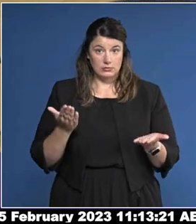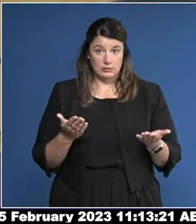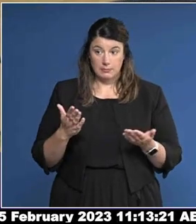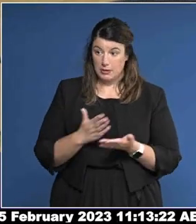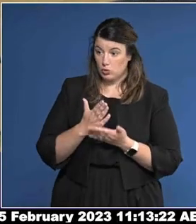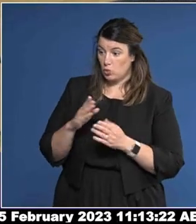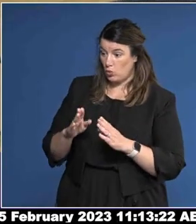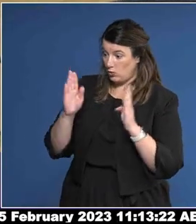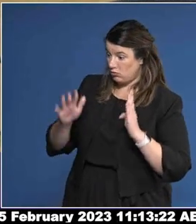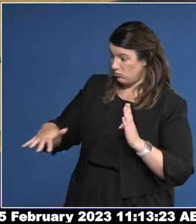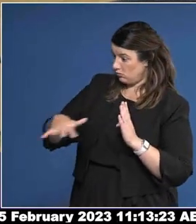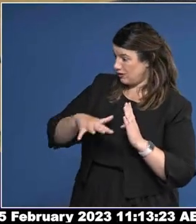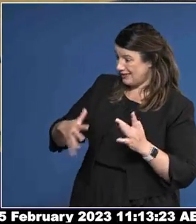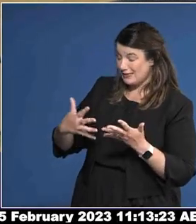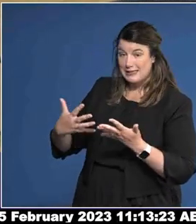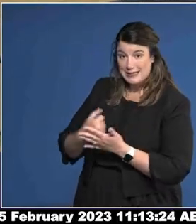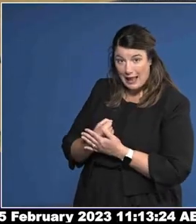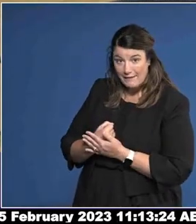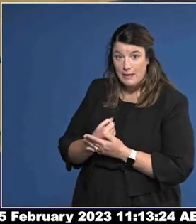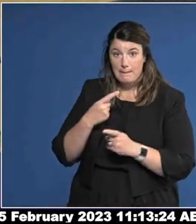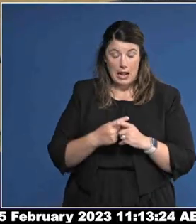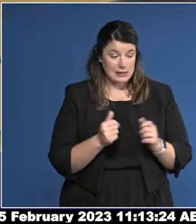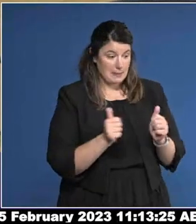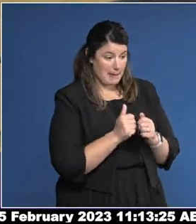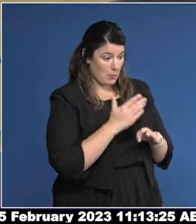and meeting these administrative requirements which seem to have become